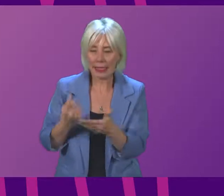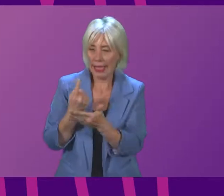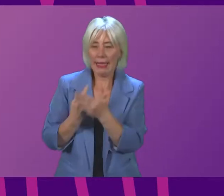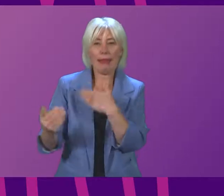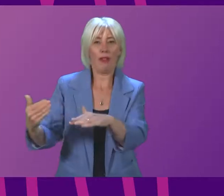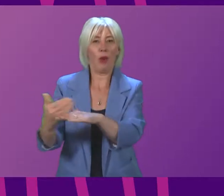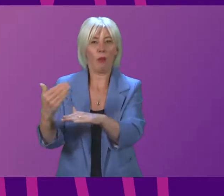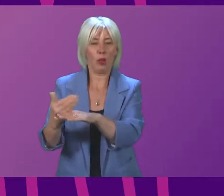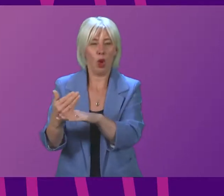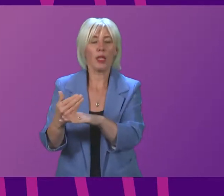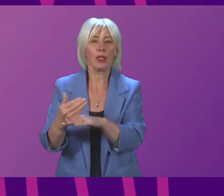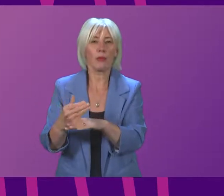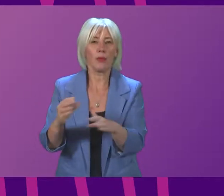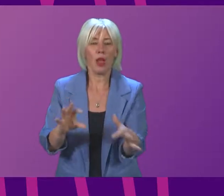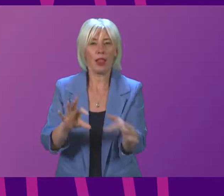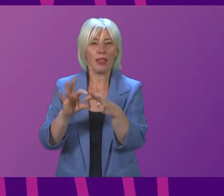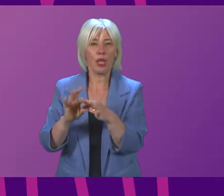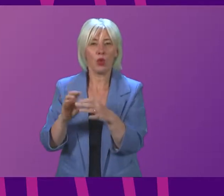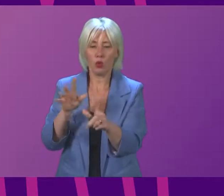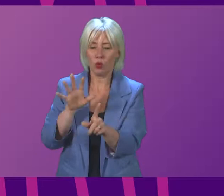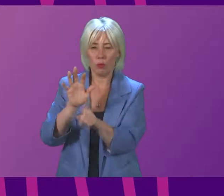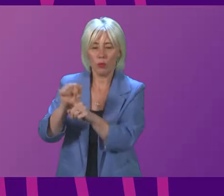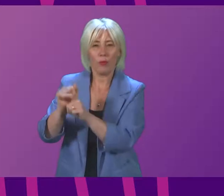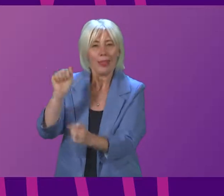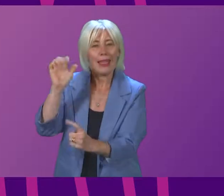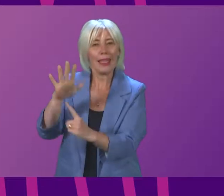including in relation to identification of key workers by public agencies.